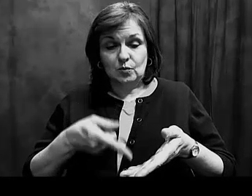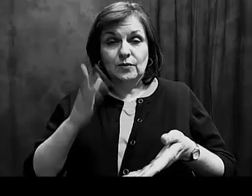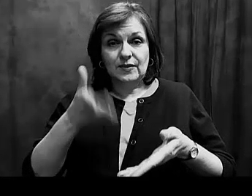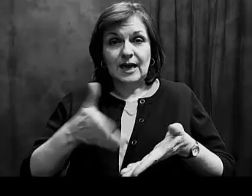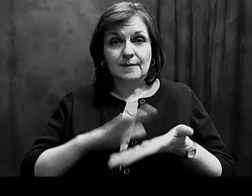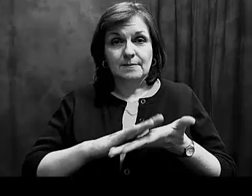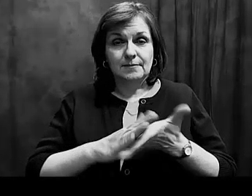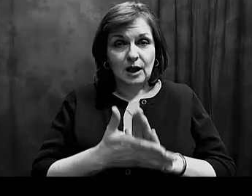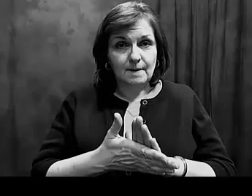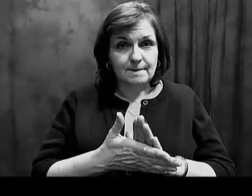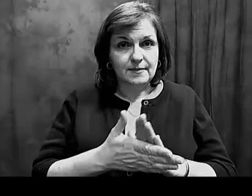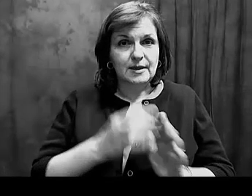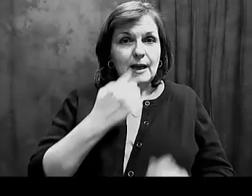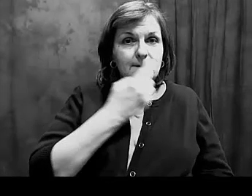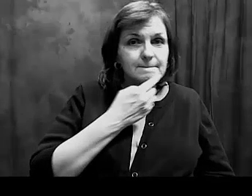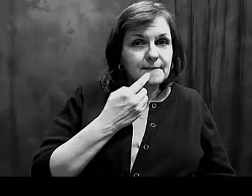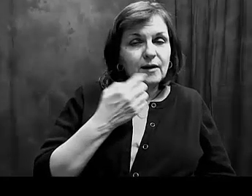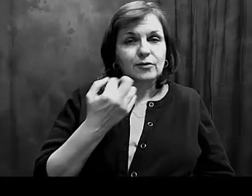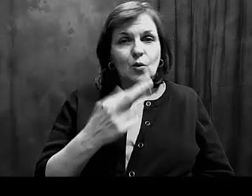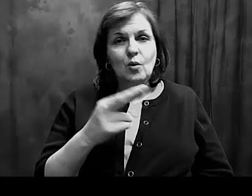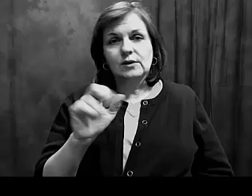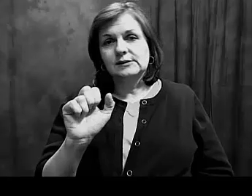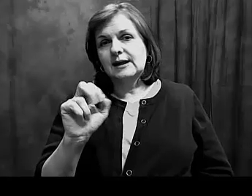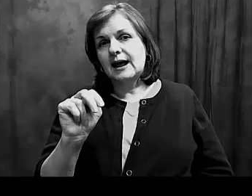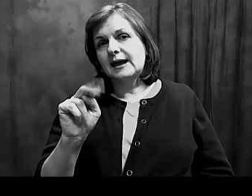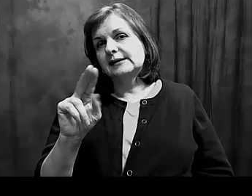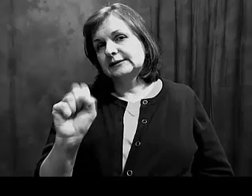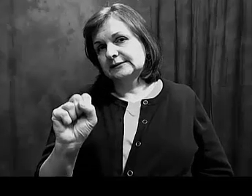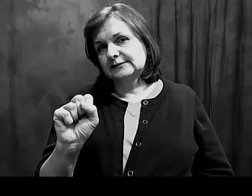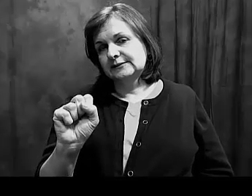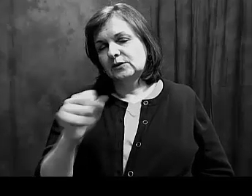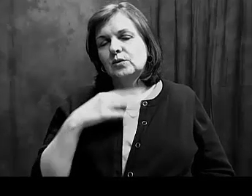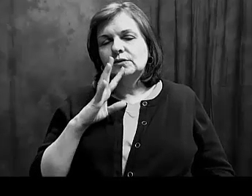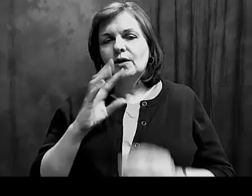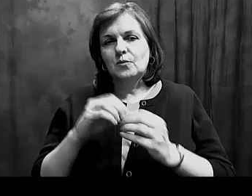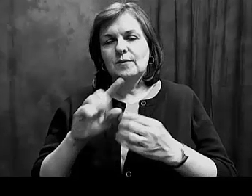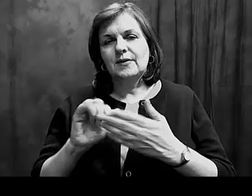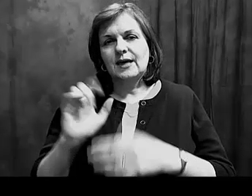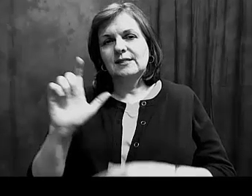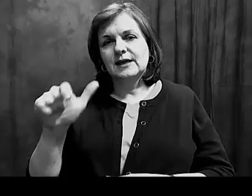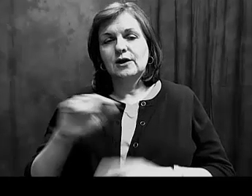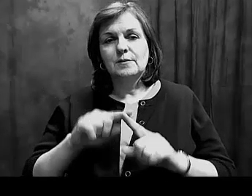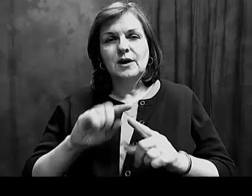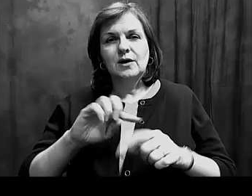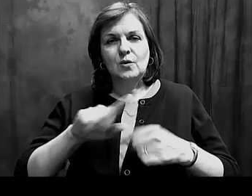the mouth or anus and we'll talk about them or later that this folding and gives us these body layers